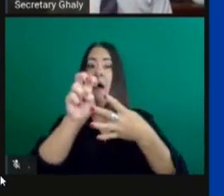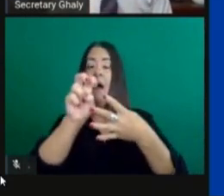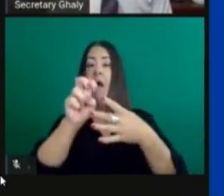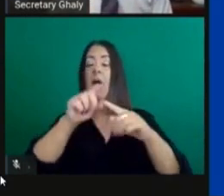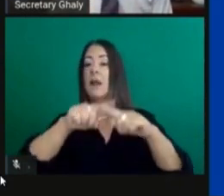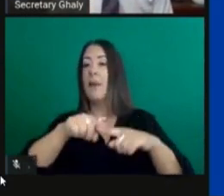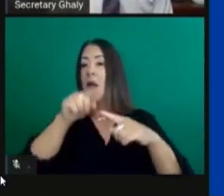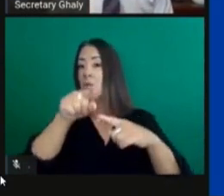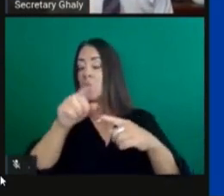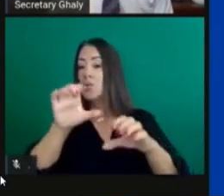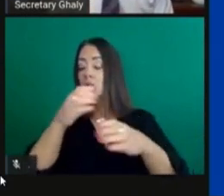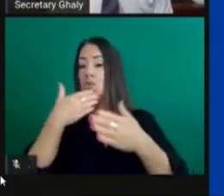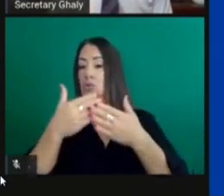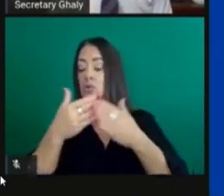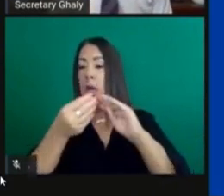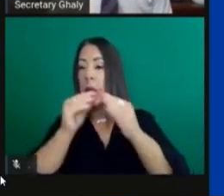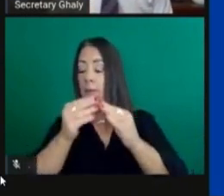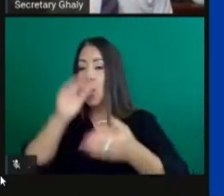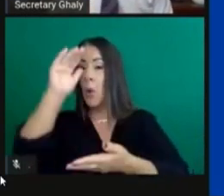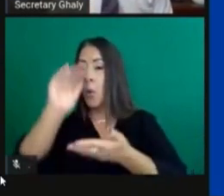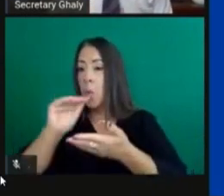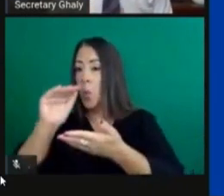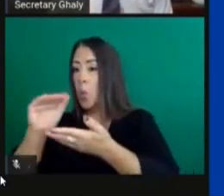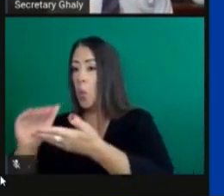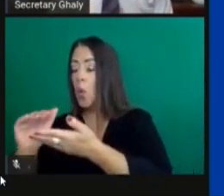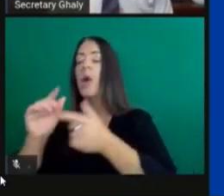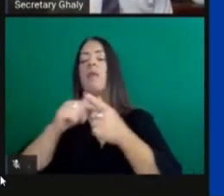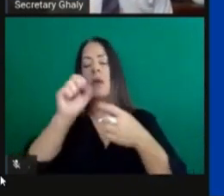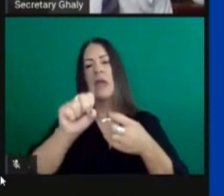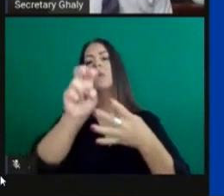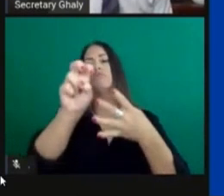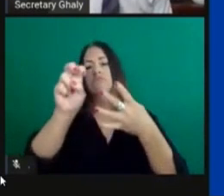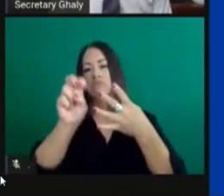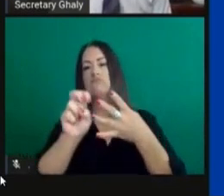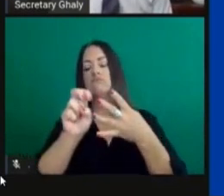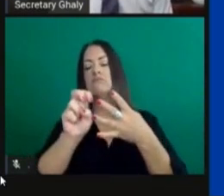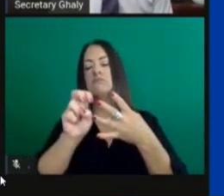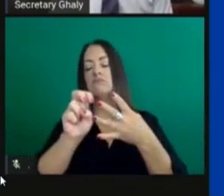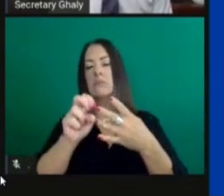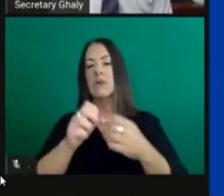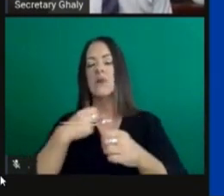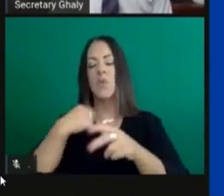REALLY WHERE WE STARTED WEEKS AGO. LOOKING INTO HOW WE ARE GOING